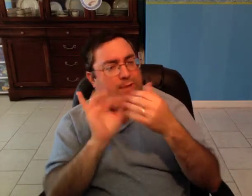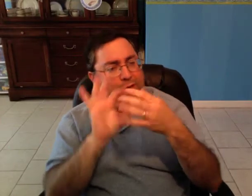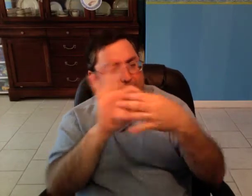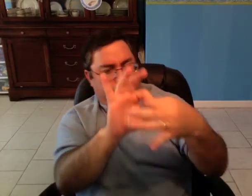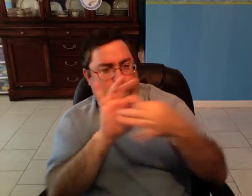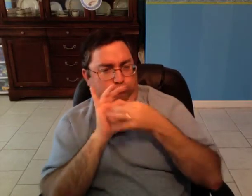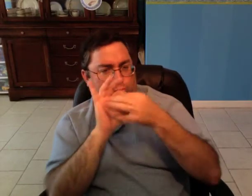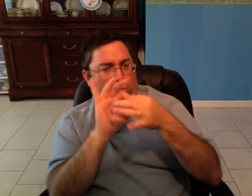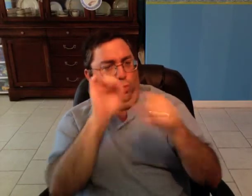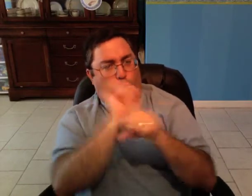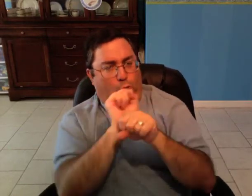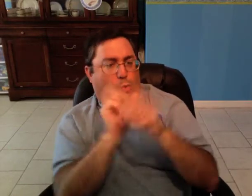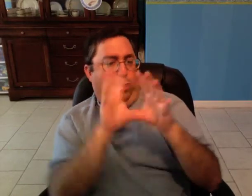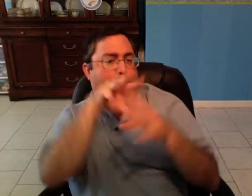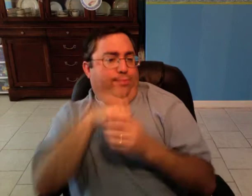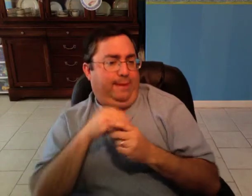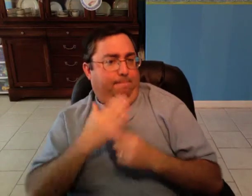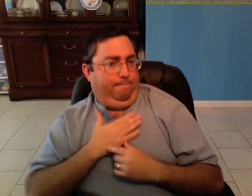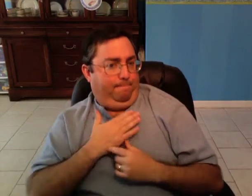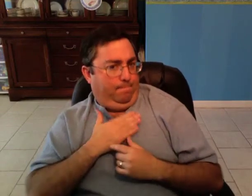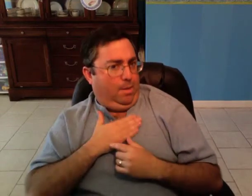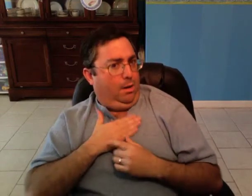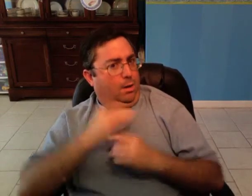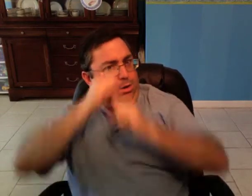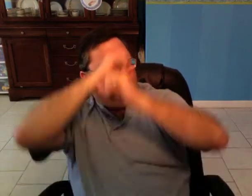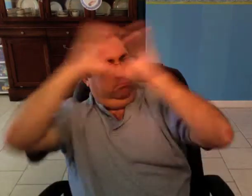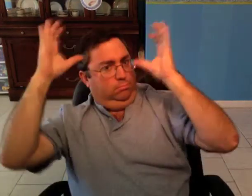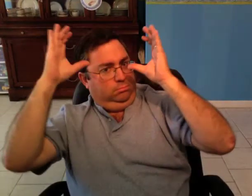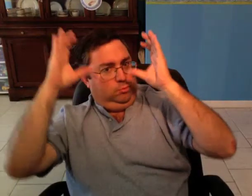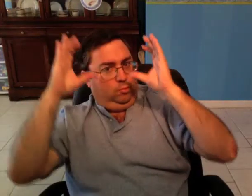How do these perceptions fit into my conceptualization of the world?